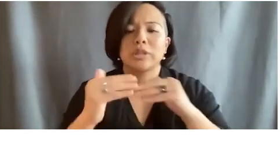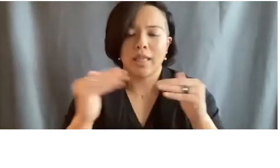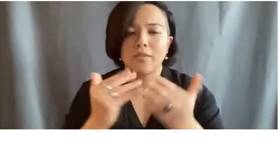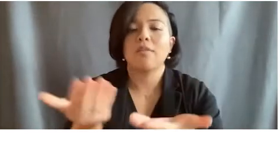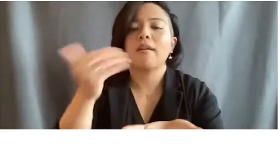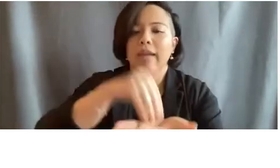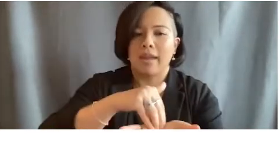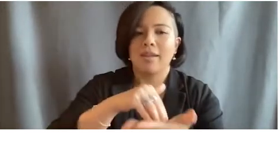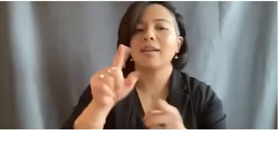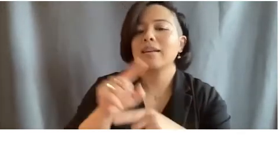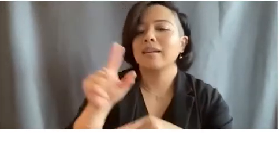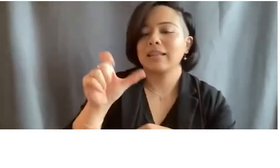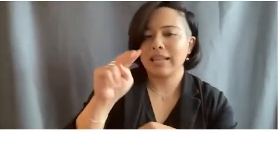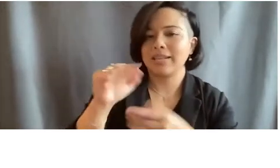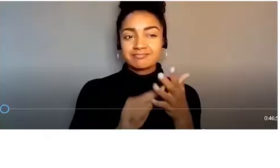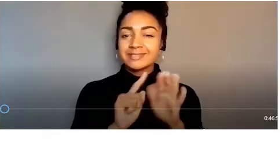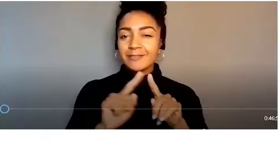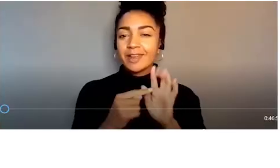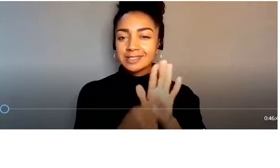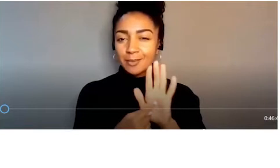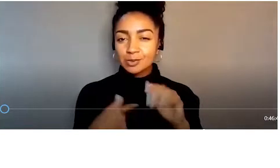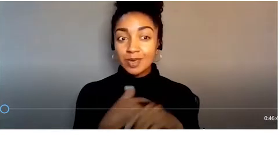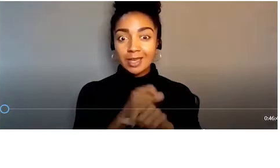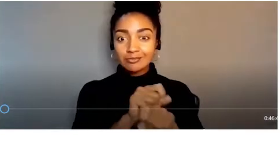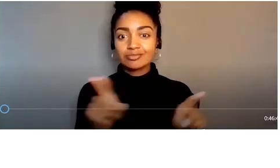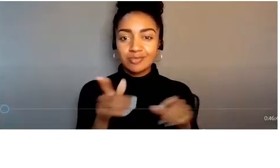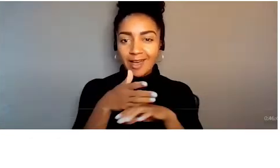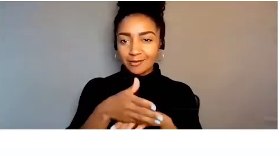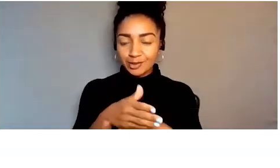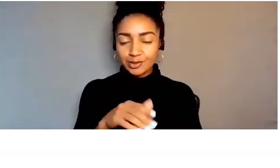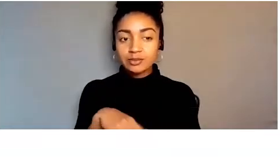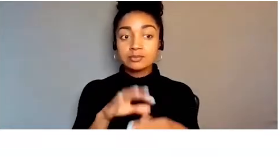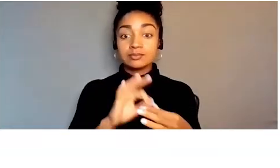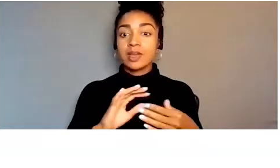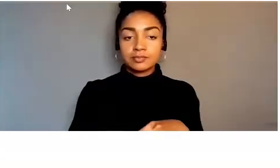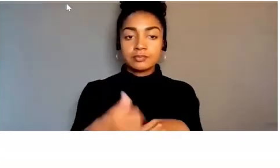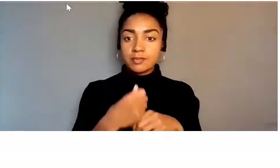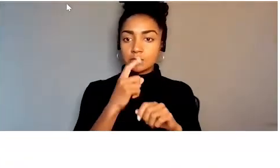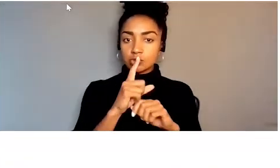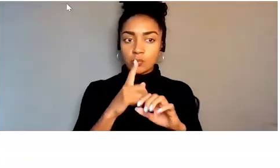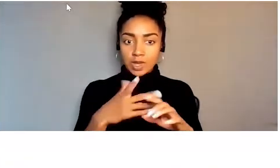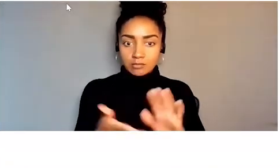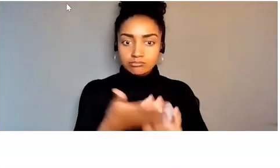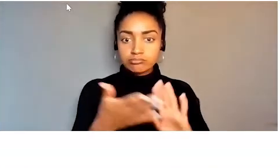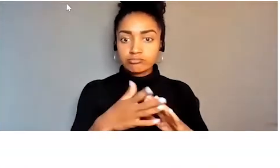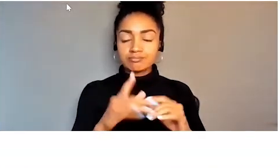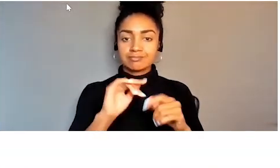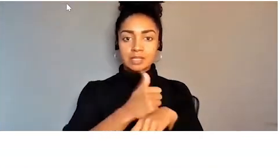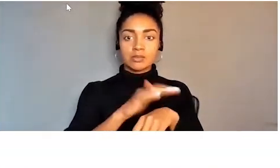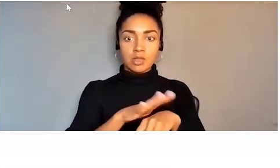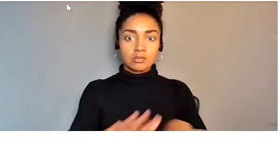Afghanistan, and Myanmar with a focus on addressing children's foundation of skills.